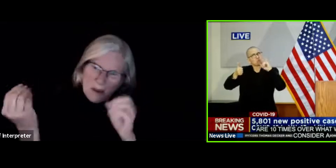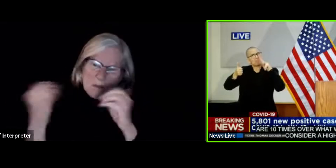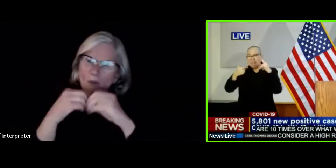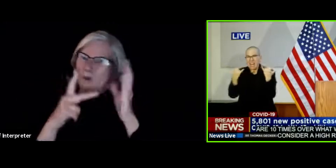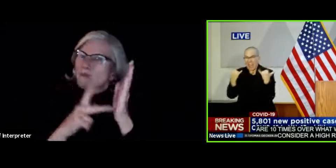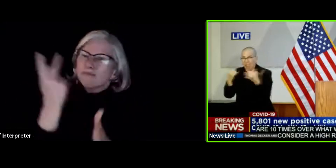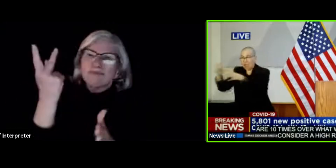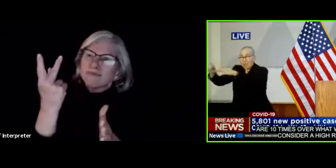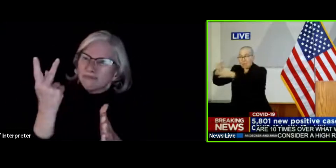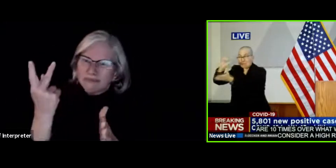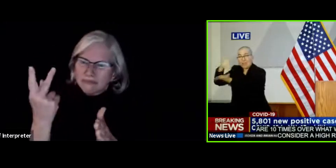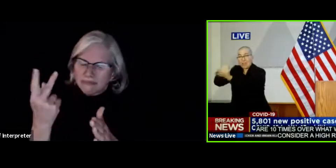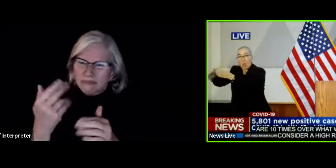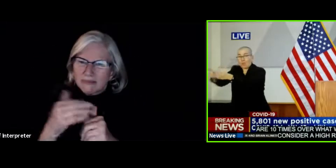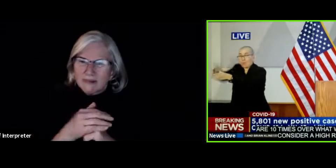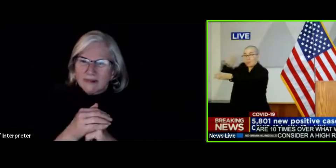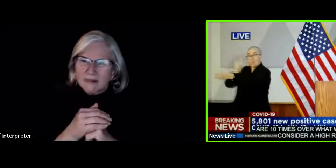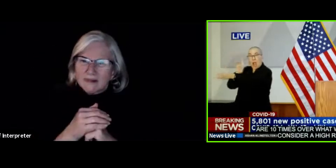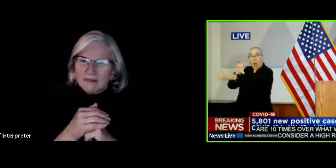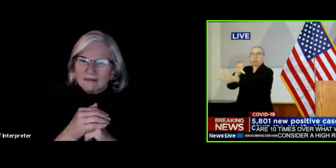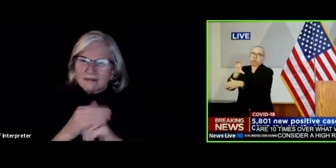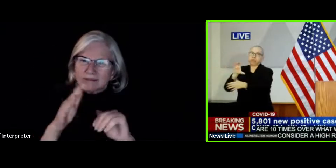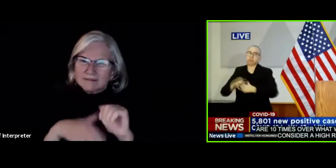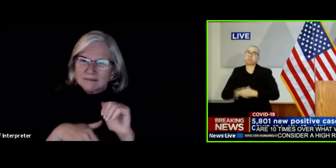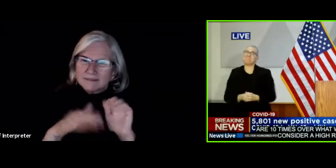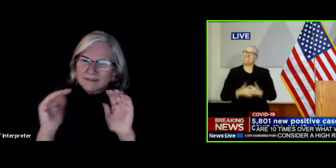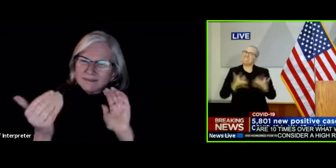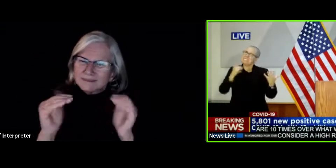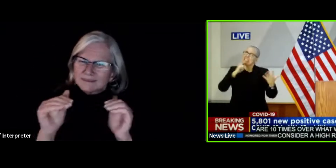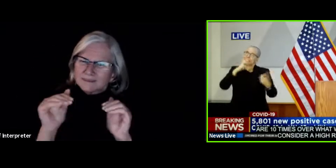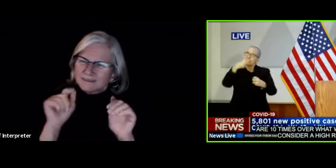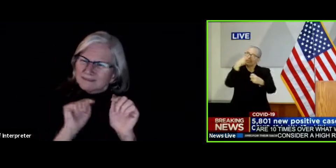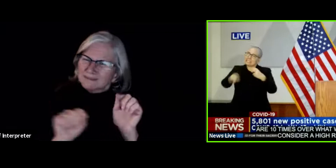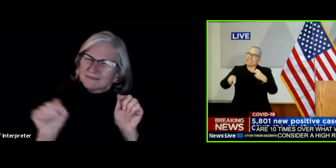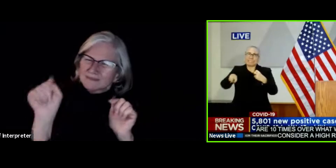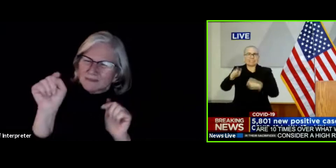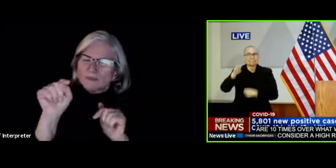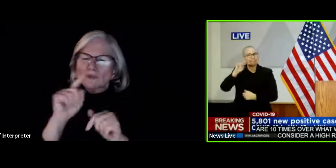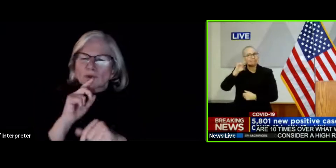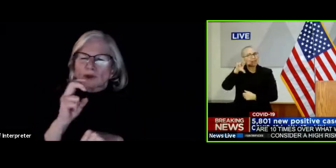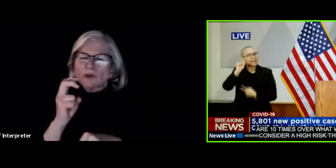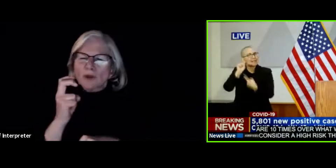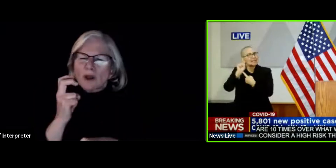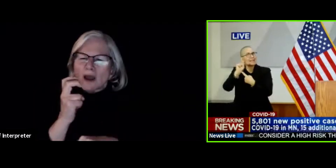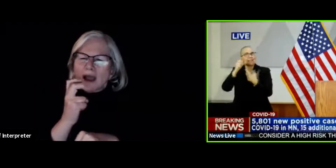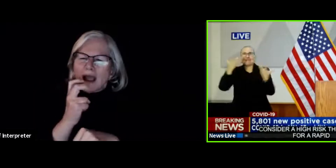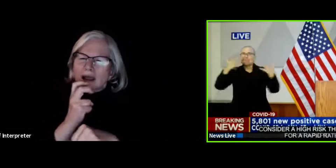IT'S AWFULLY HARD TO KEEP THE VIRUS OUT OF OUR SCHOOLS OR OUTS OF OUR LONG-TERM CARE FACILITIES WHEN THERE'S SO MUCH VIRUS ALL